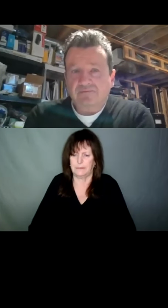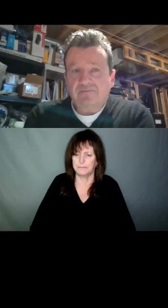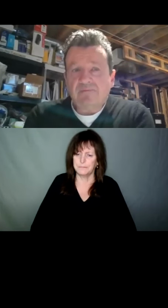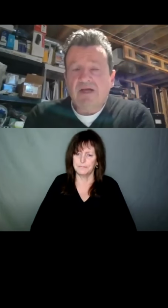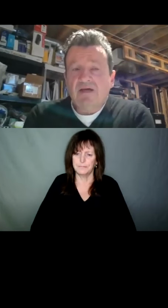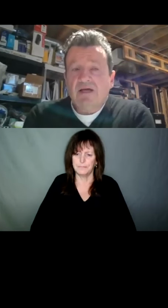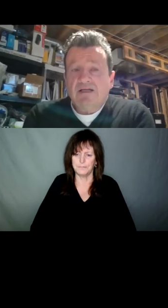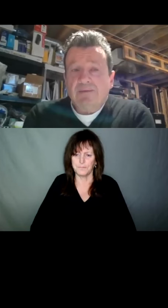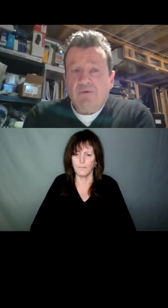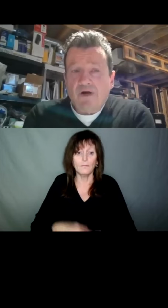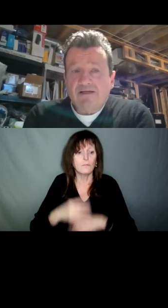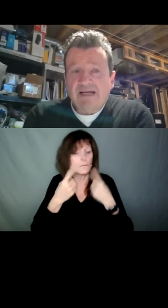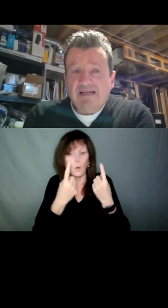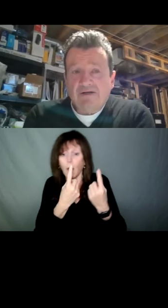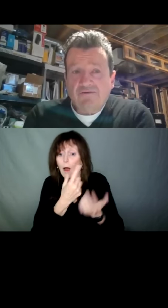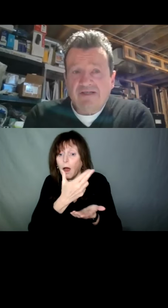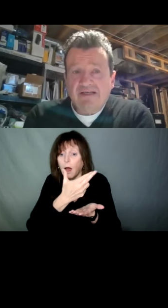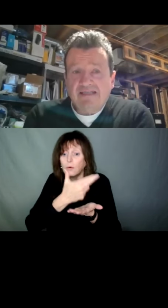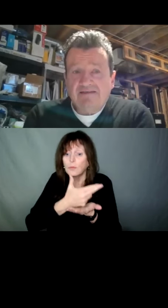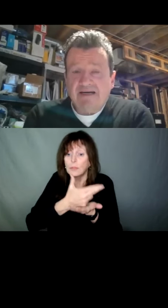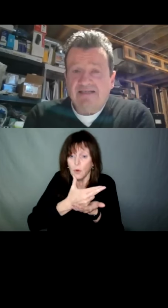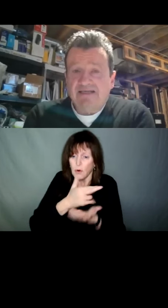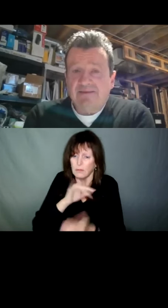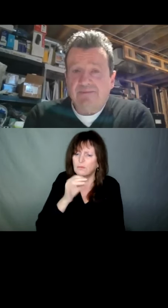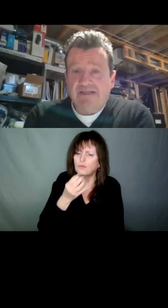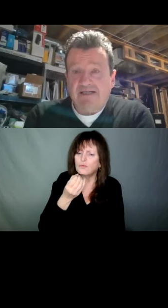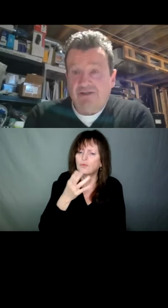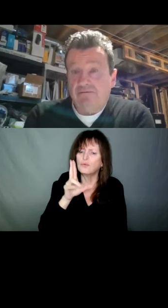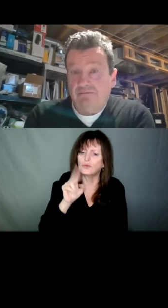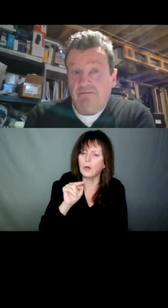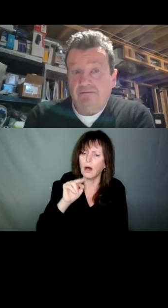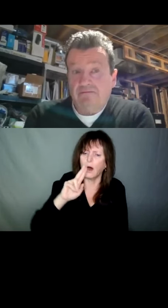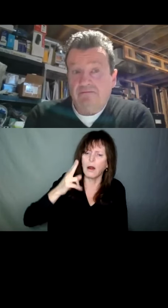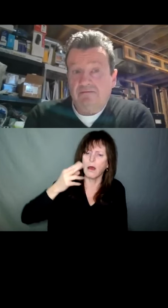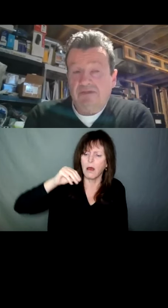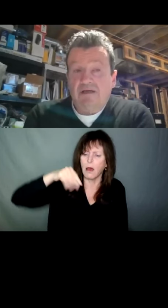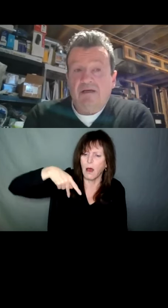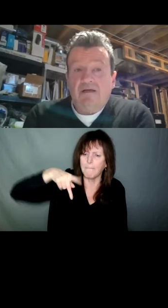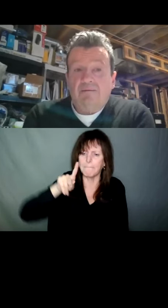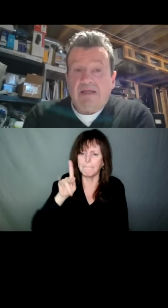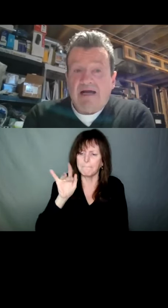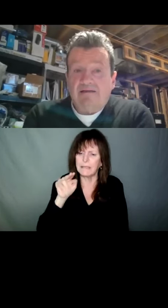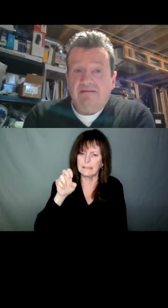Covid-19 vaccine hesitancy, while things need to know according to Johns Hopkins